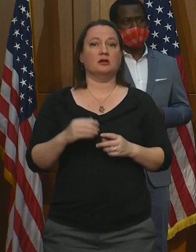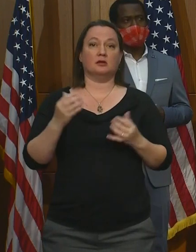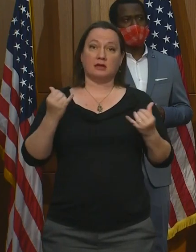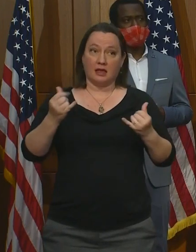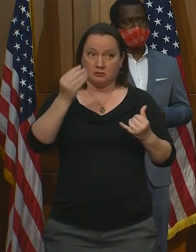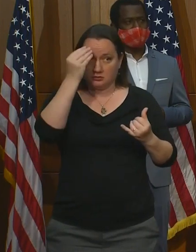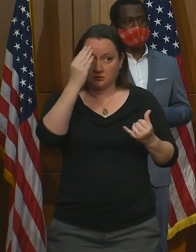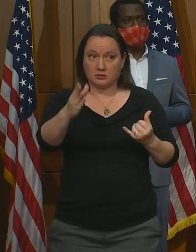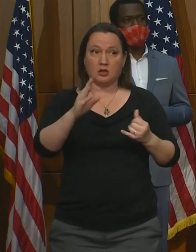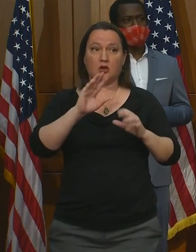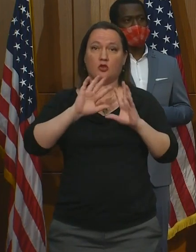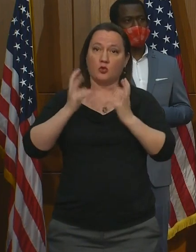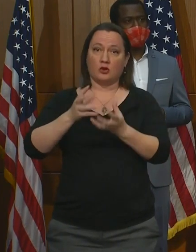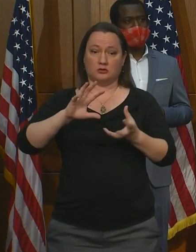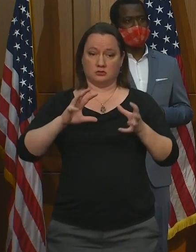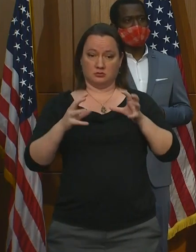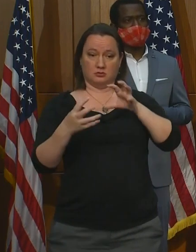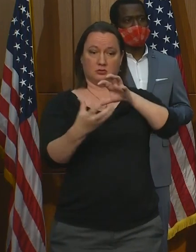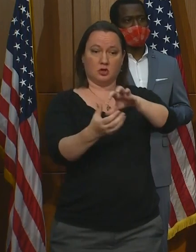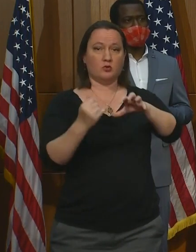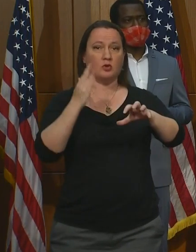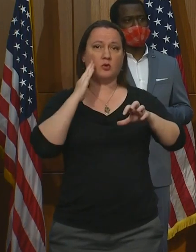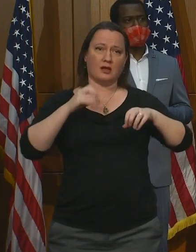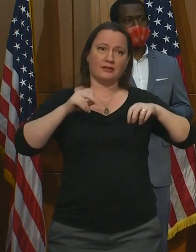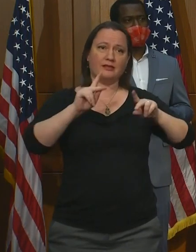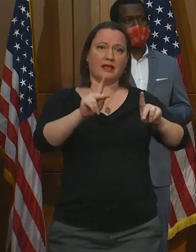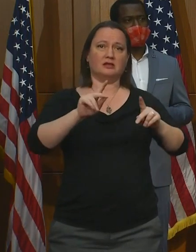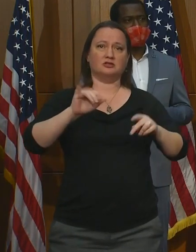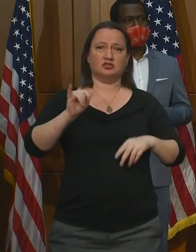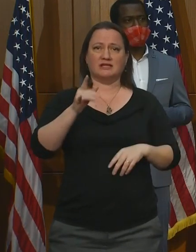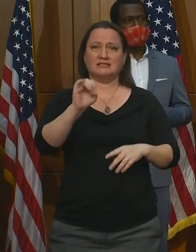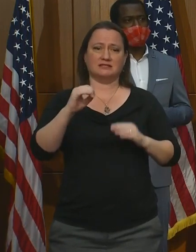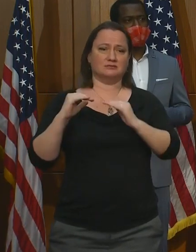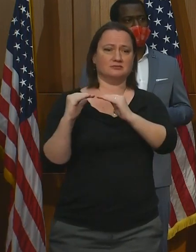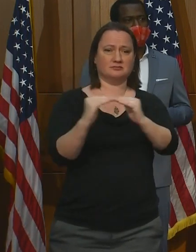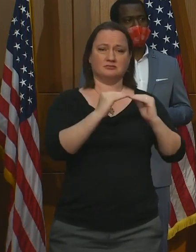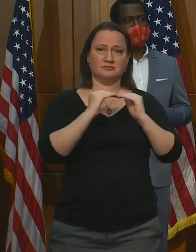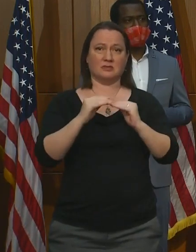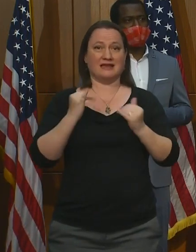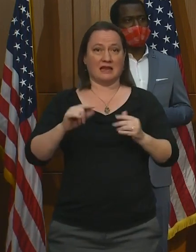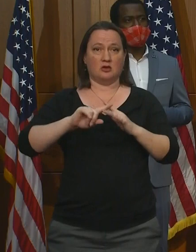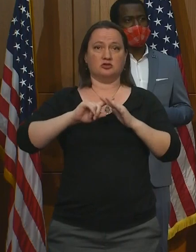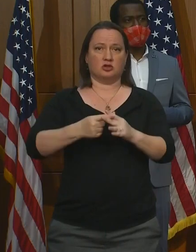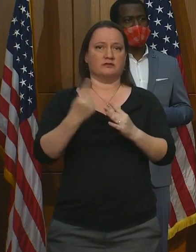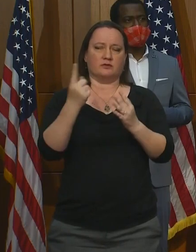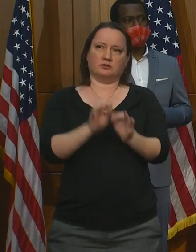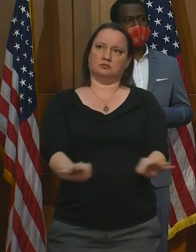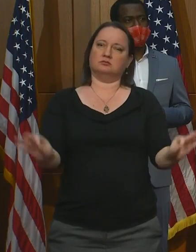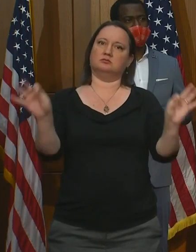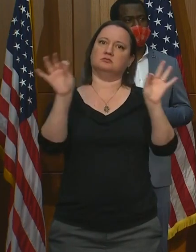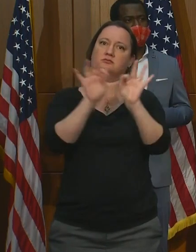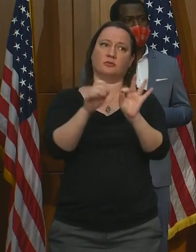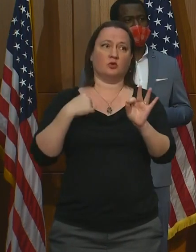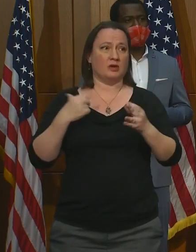BECAUSE WE ARE GOING TO LET JUSTICE ROLL DOWN. AND THIS IS THE START. OF SOMETHING